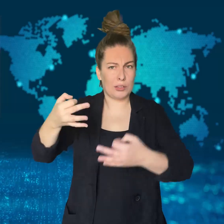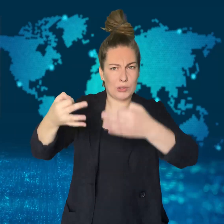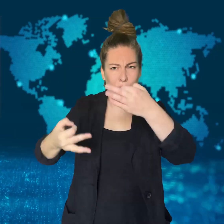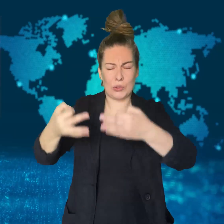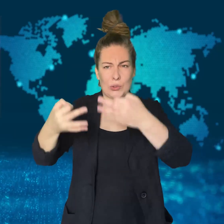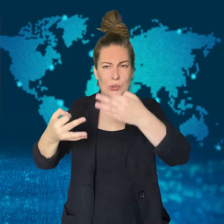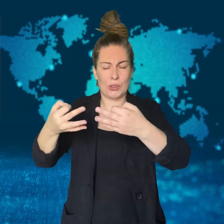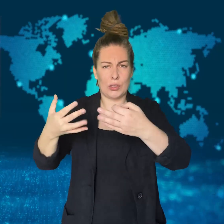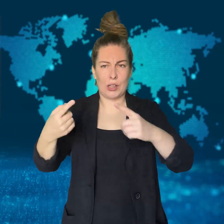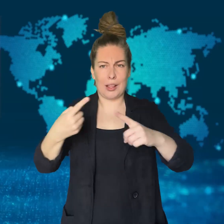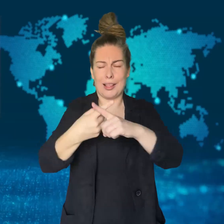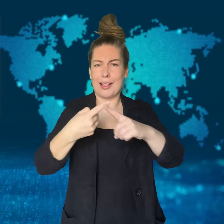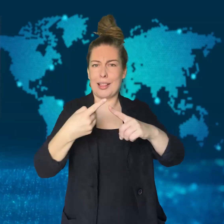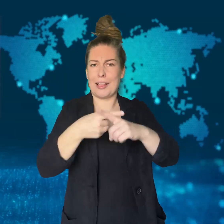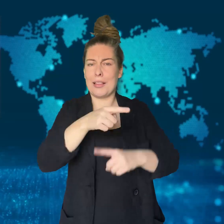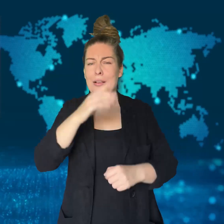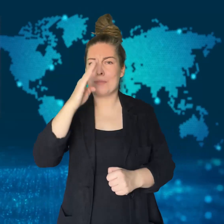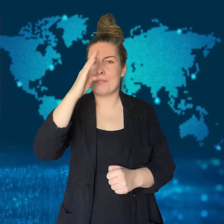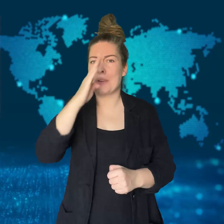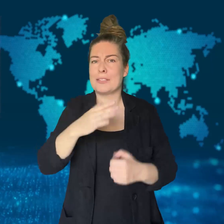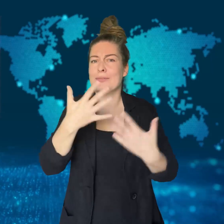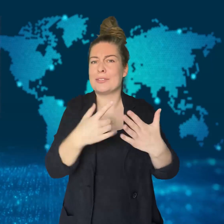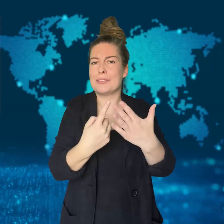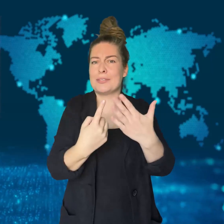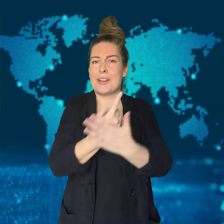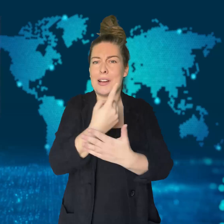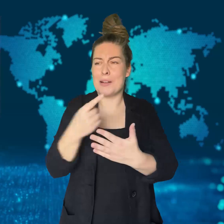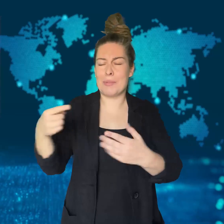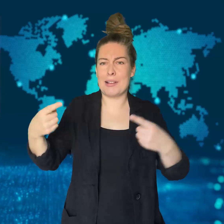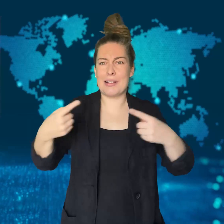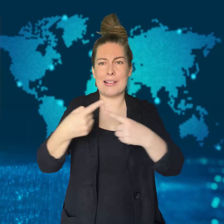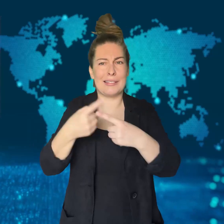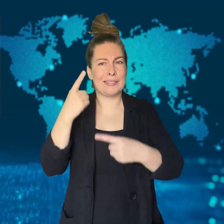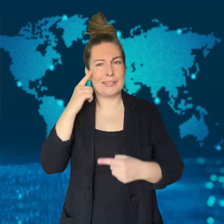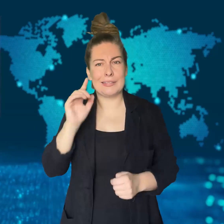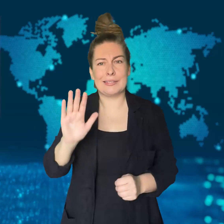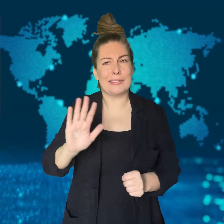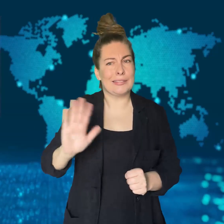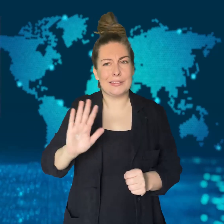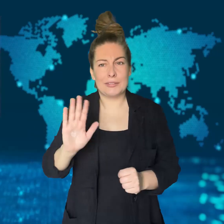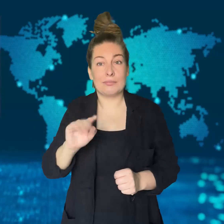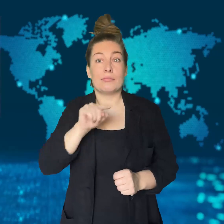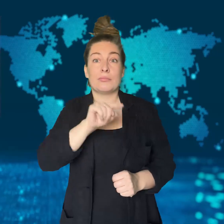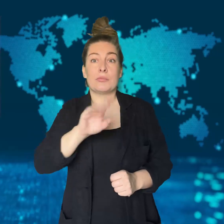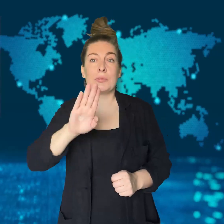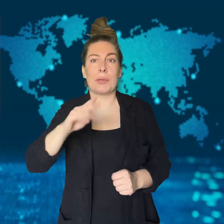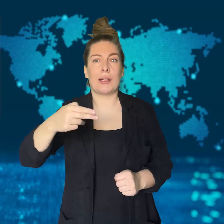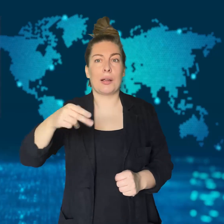The company believes the UK litigation would duplicate